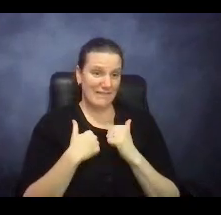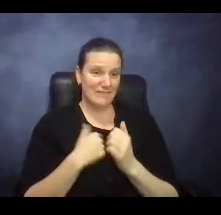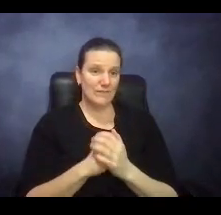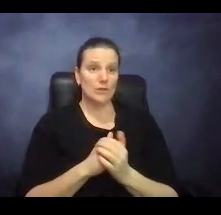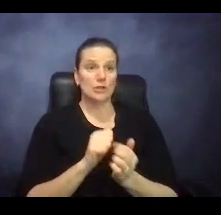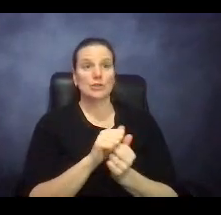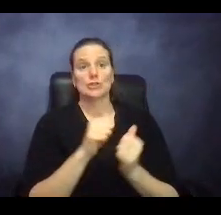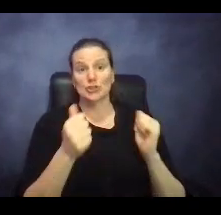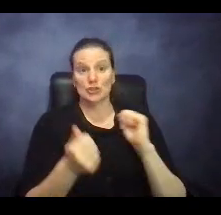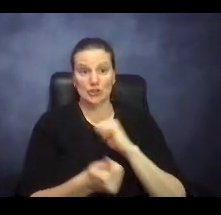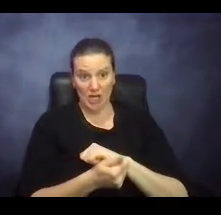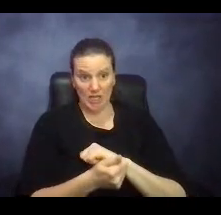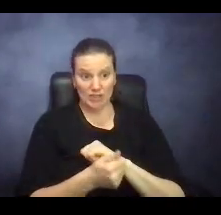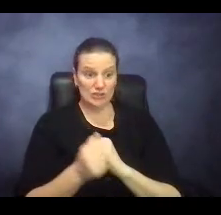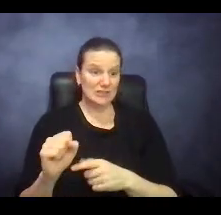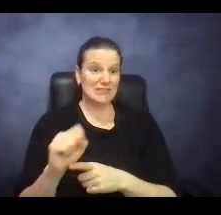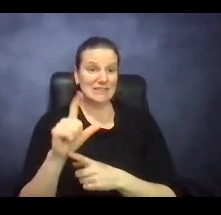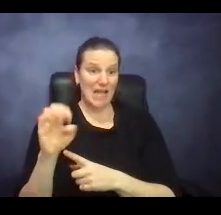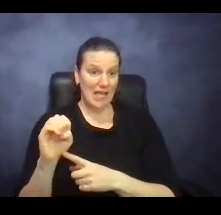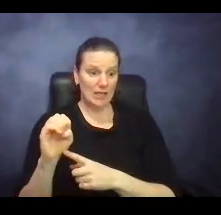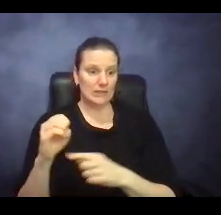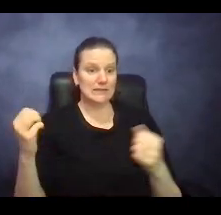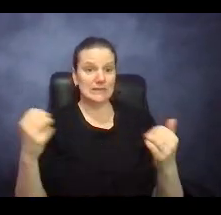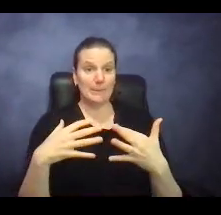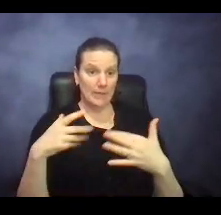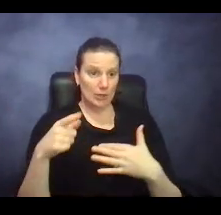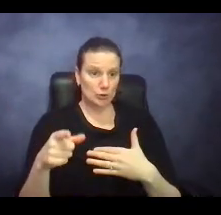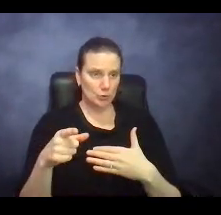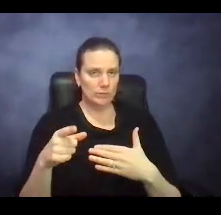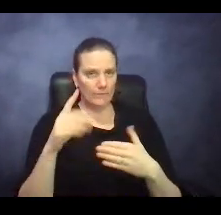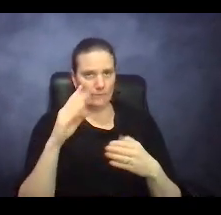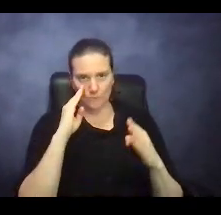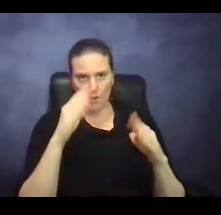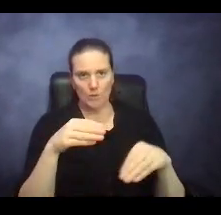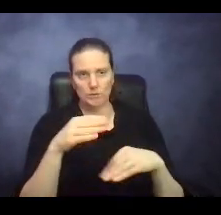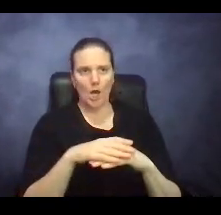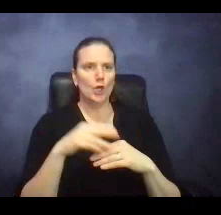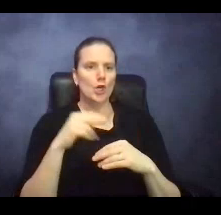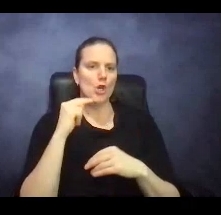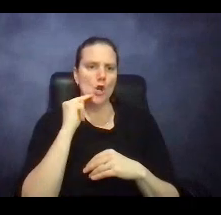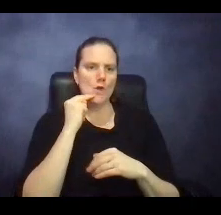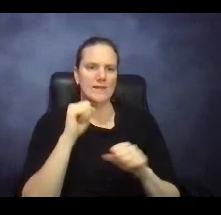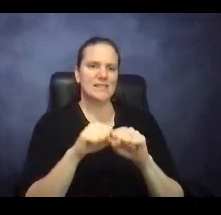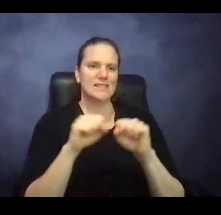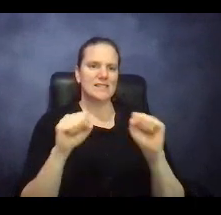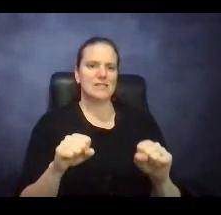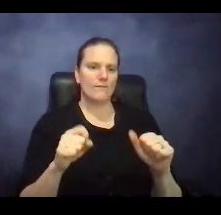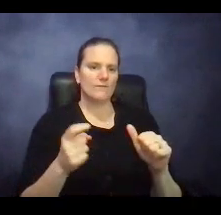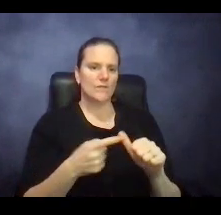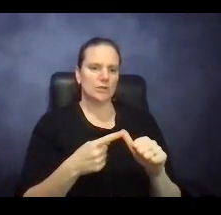intimidates you, I recommend focusing on nervous system stuff first and then trying like say something like the whole 30 diet.